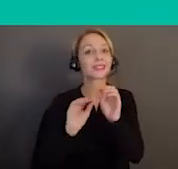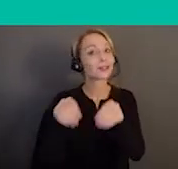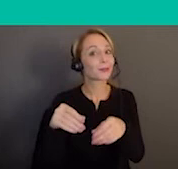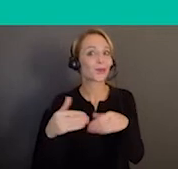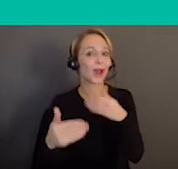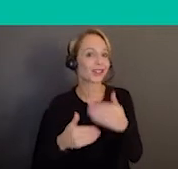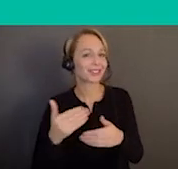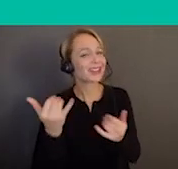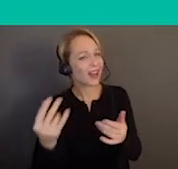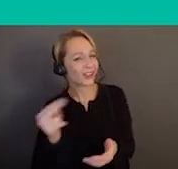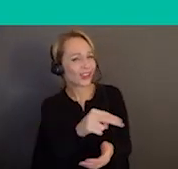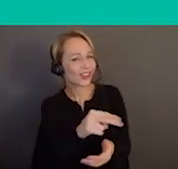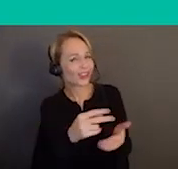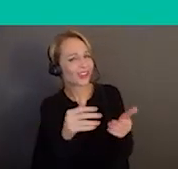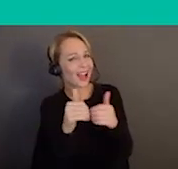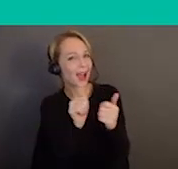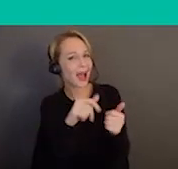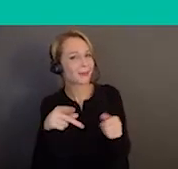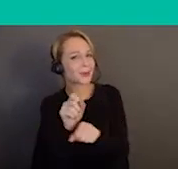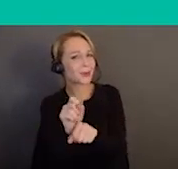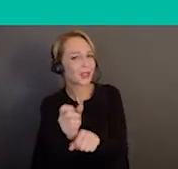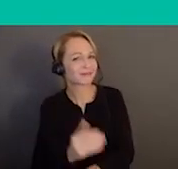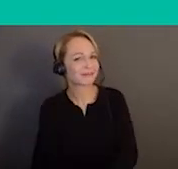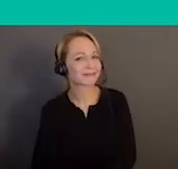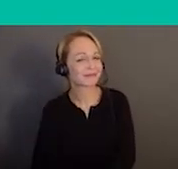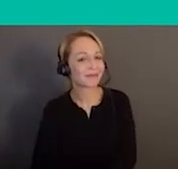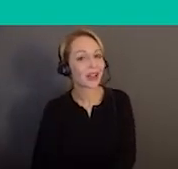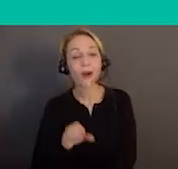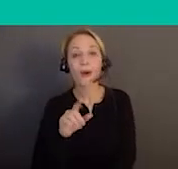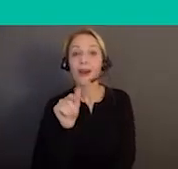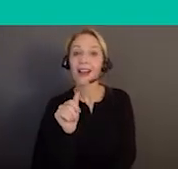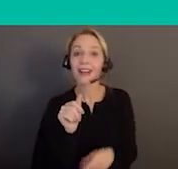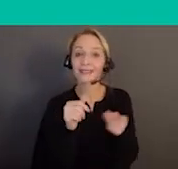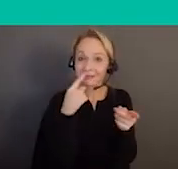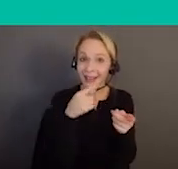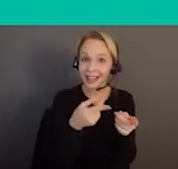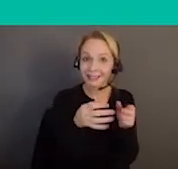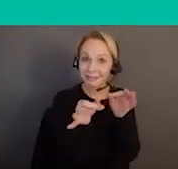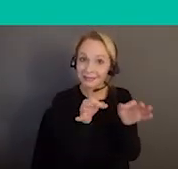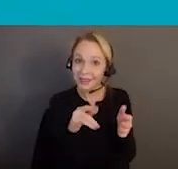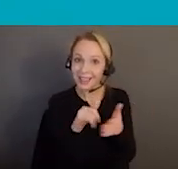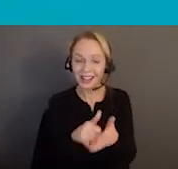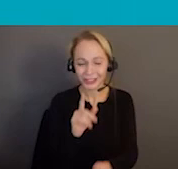NOW TAKE A LOOK AT HOW THE APP WORKS. OLIA TELL US ABOUT IT.